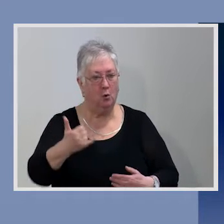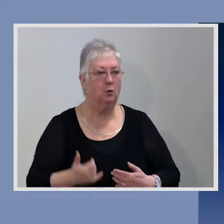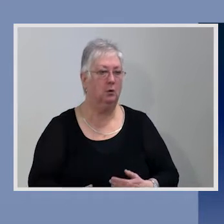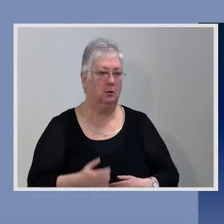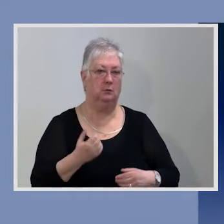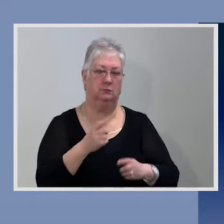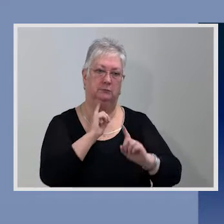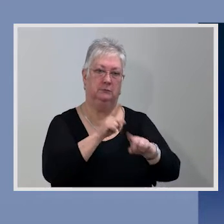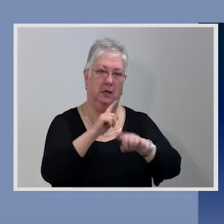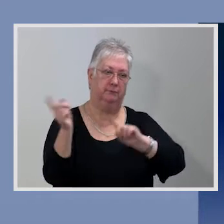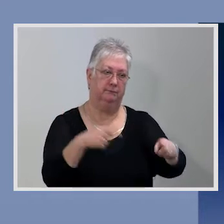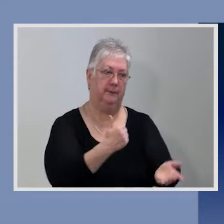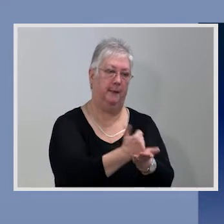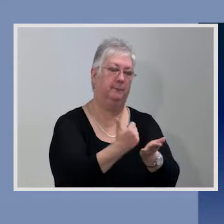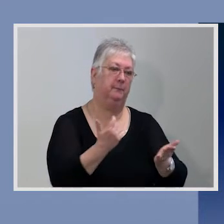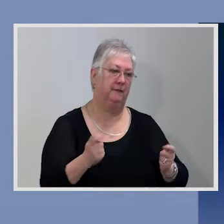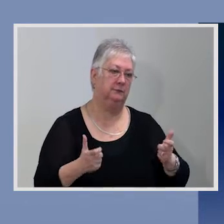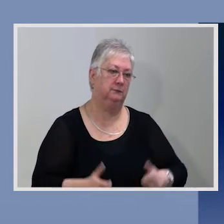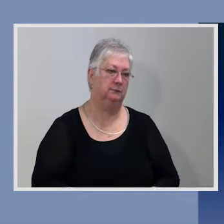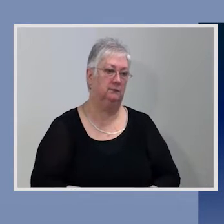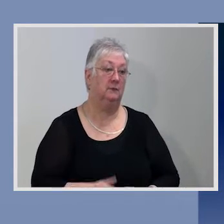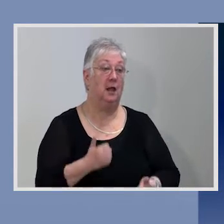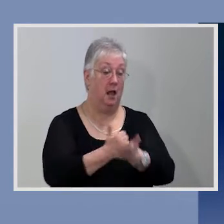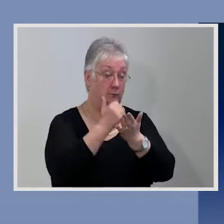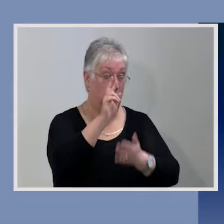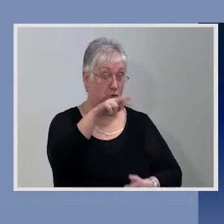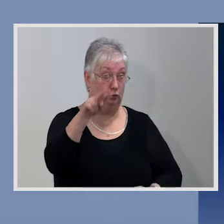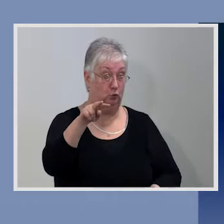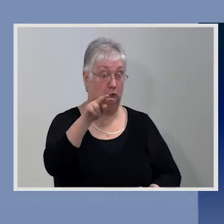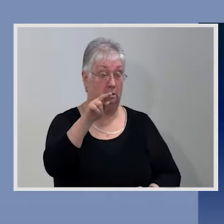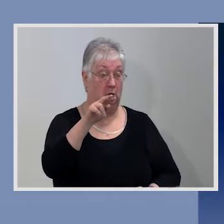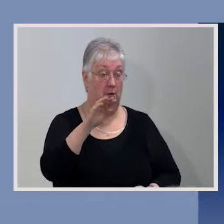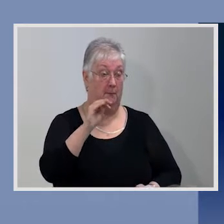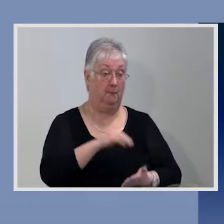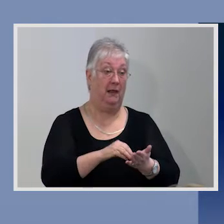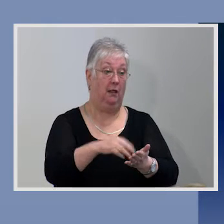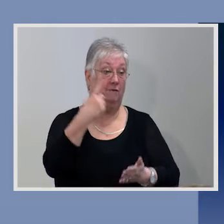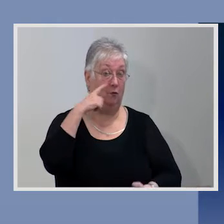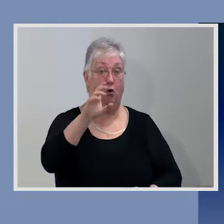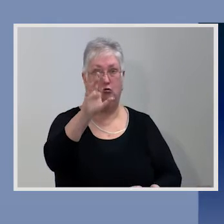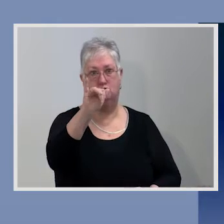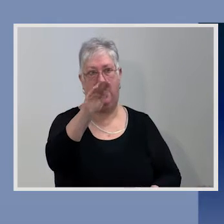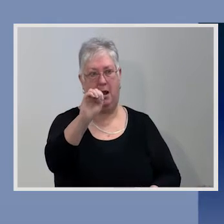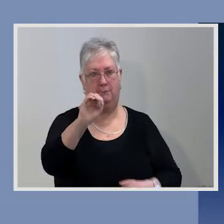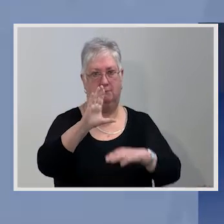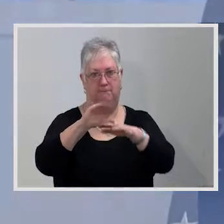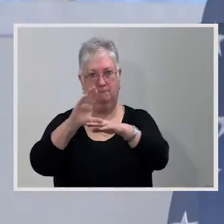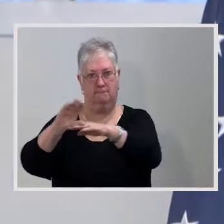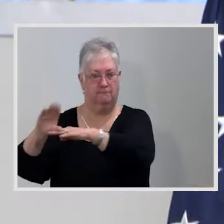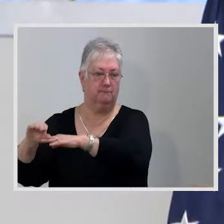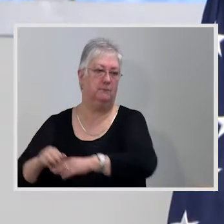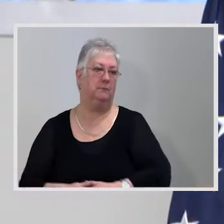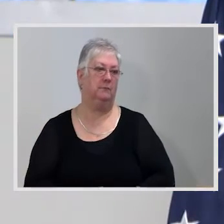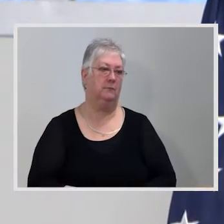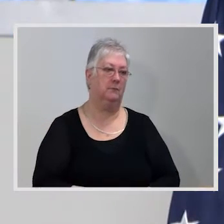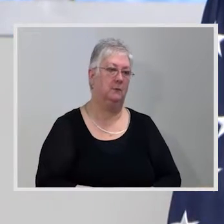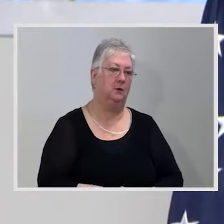LAB AND $227 MILLION IN FIRE AND EMS SERVICES. AND WE KNOW THAT IF NEIGHBORHOODS EXPERIENCE ISSUES